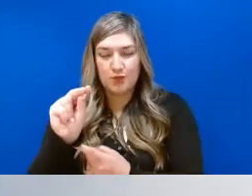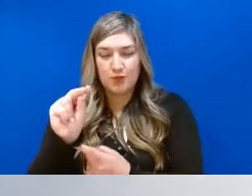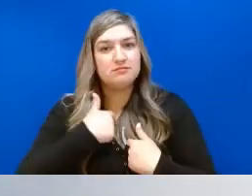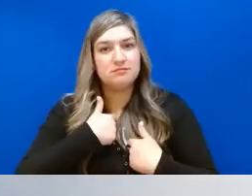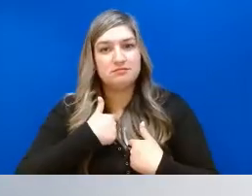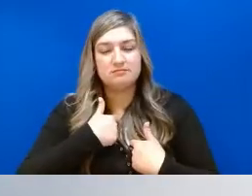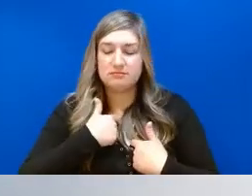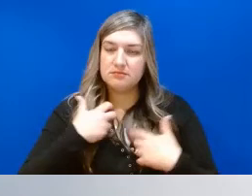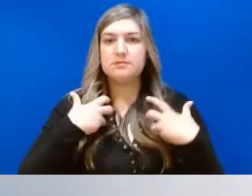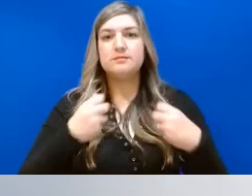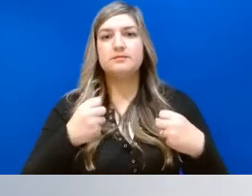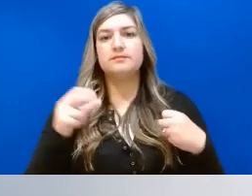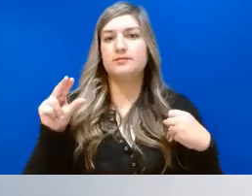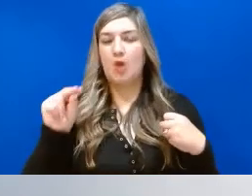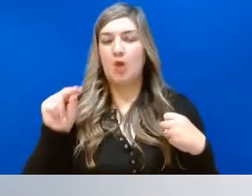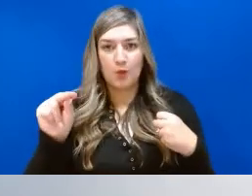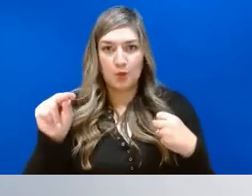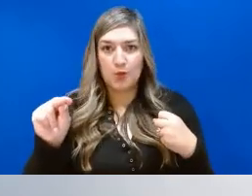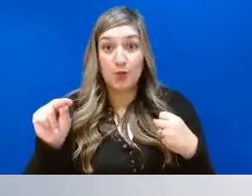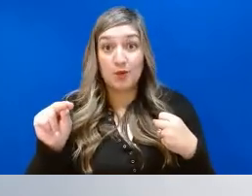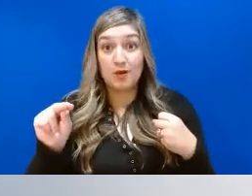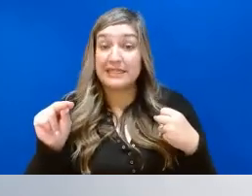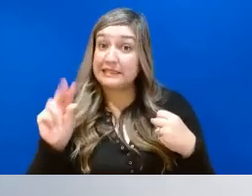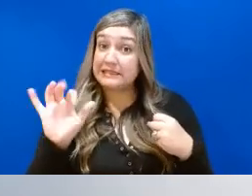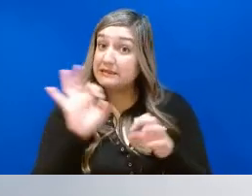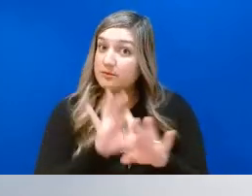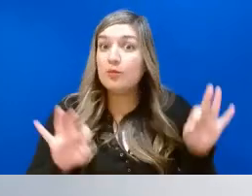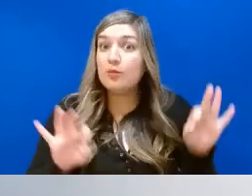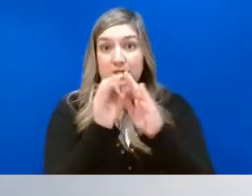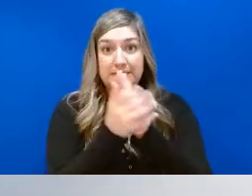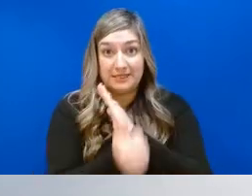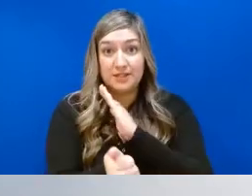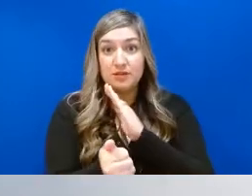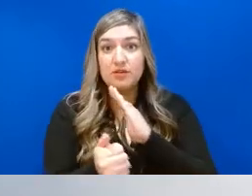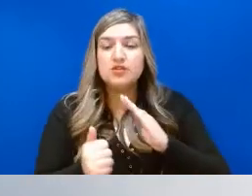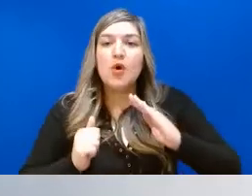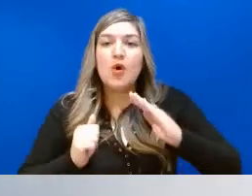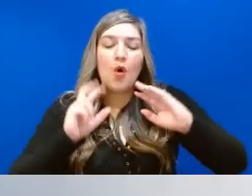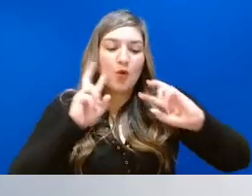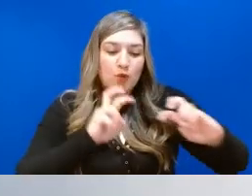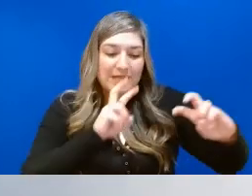As you can see, the research shows that there is a correlation between good mental health and being assertive.